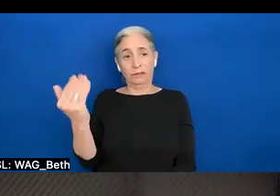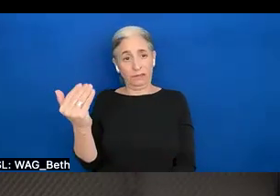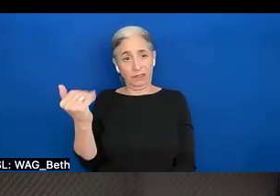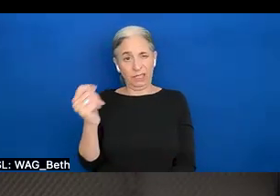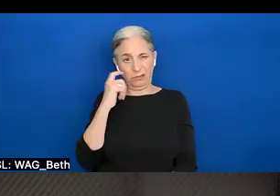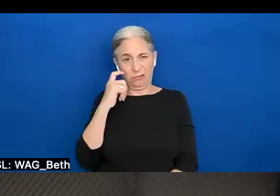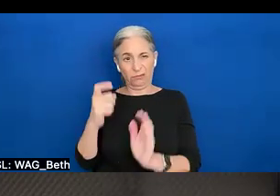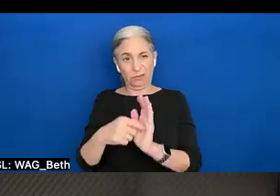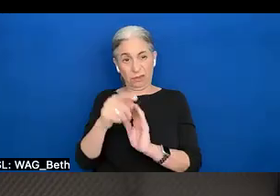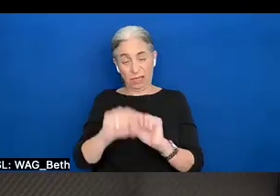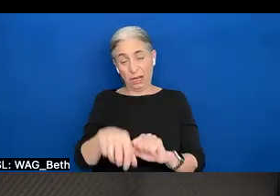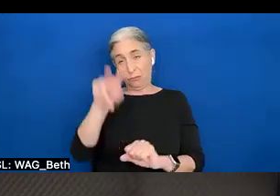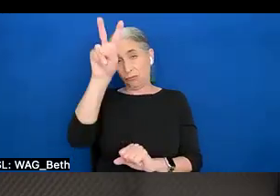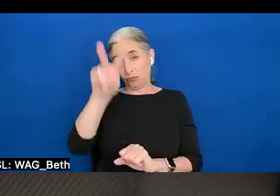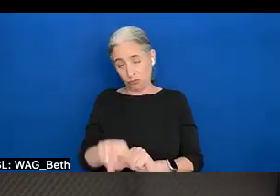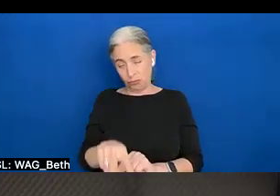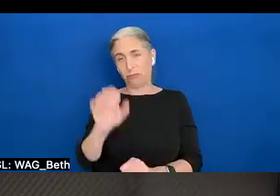refer to year 2015.